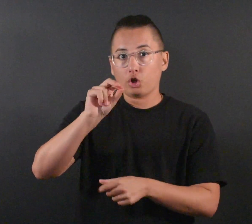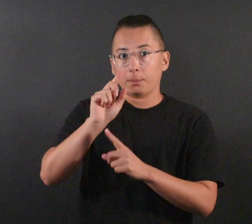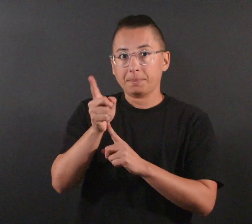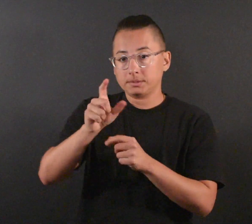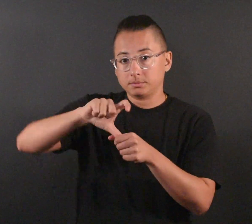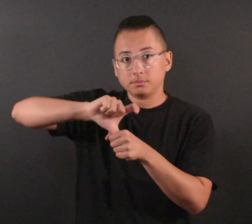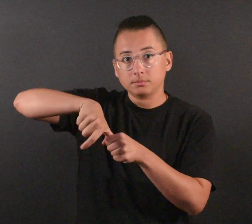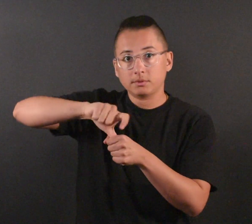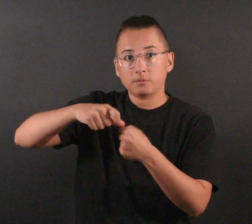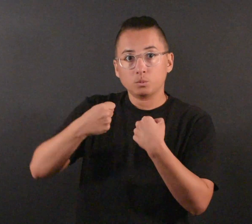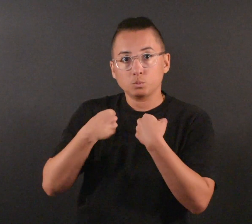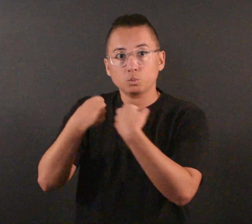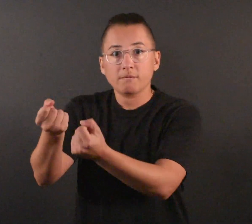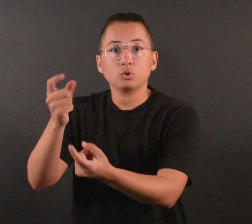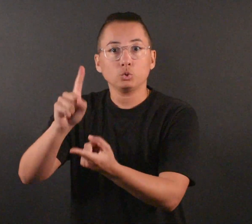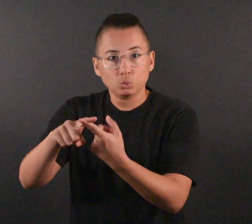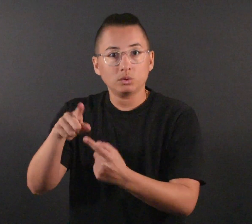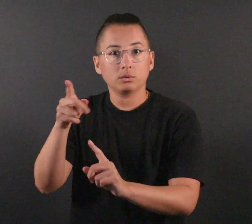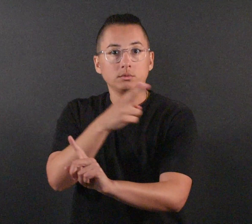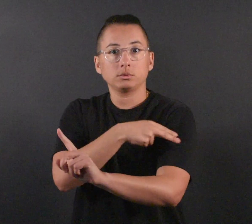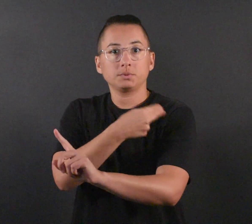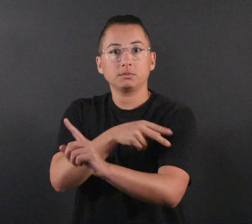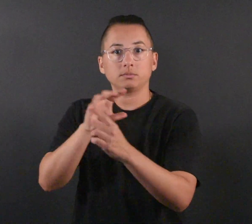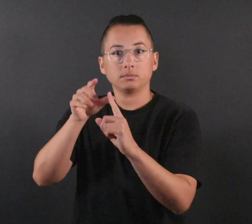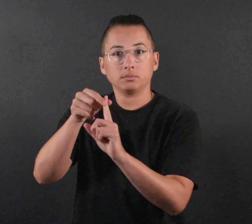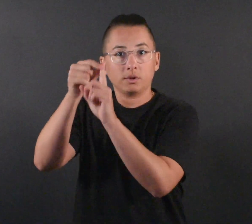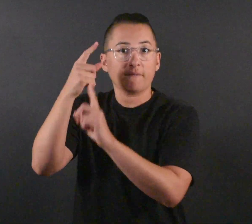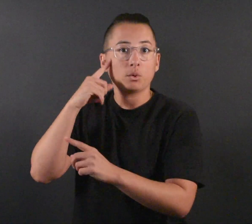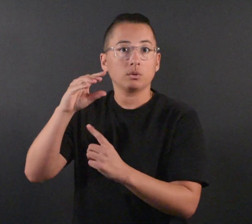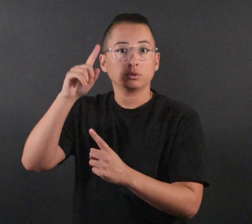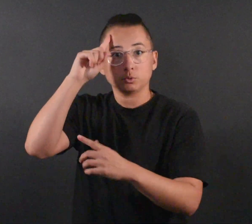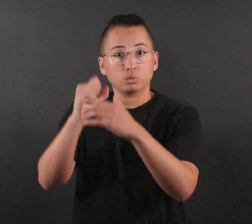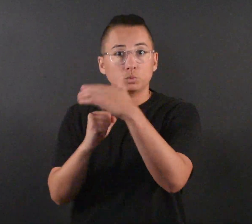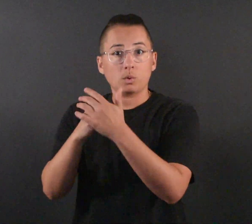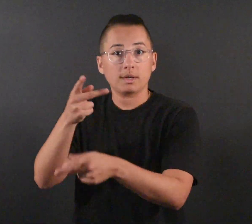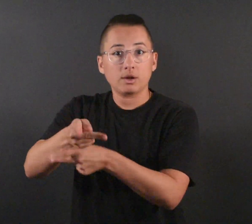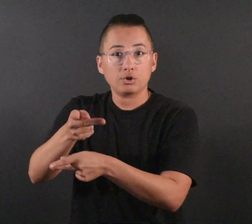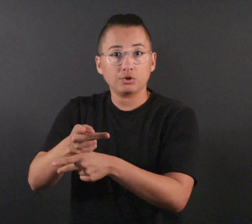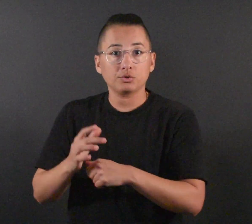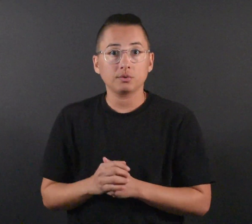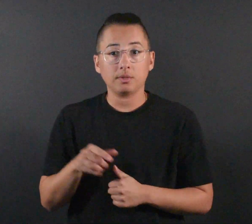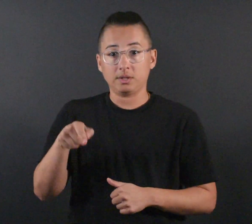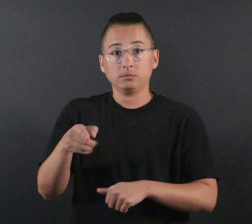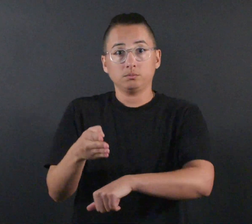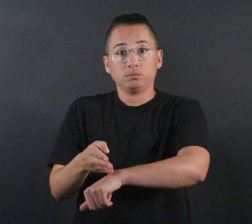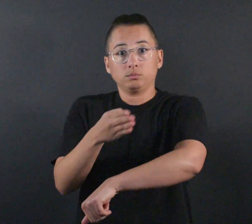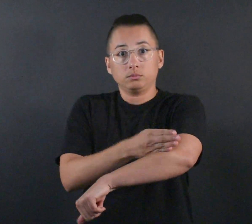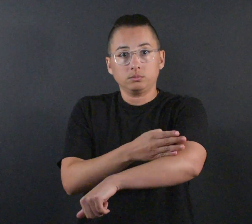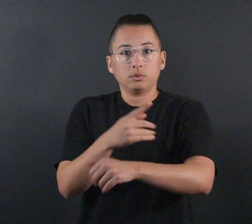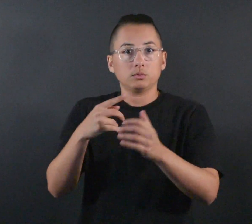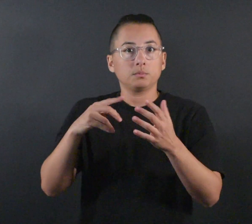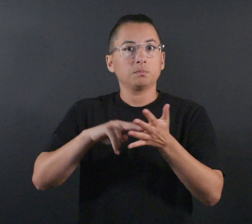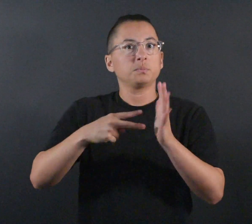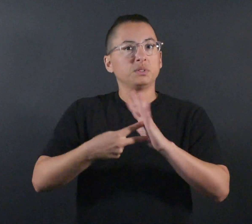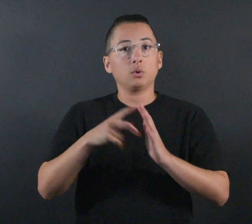Minnesota’s population lived within 30 minutes of a designated stroke center. This progress